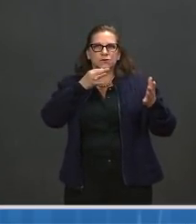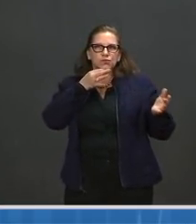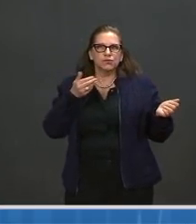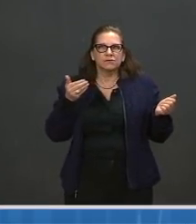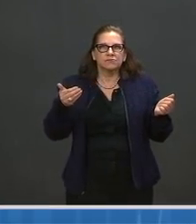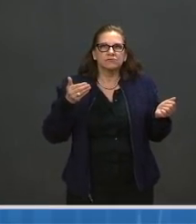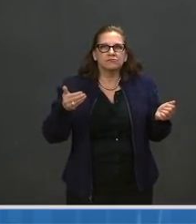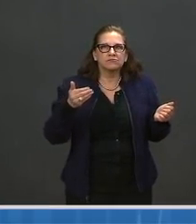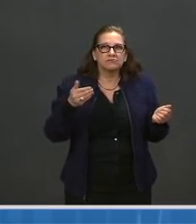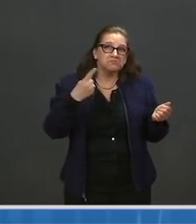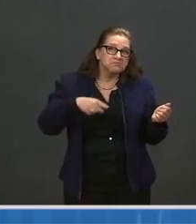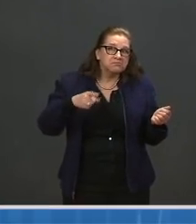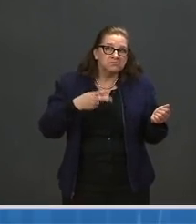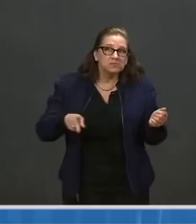Moderator: We'll go to Rachel Roubein at Politico.